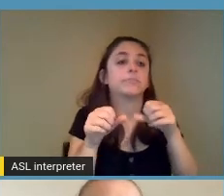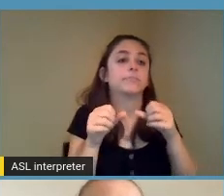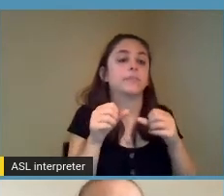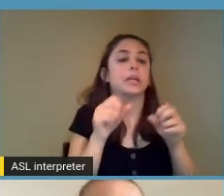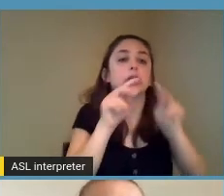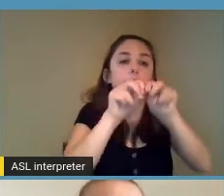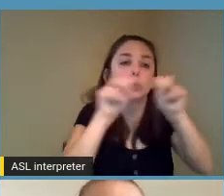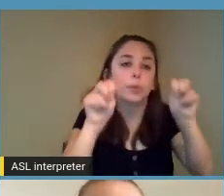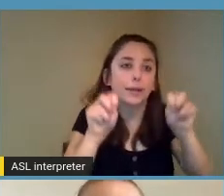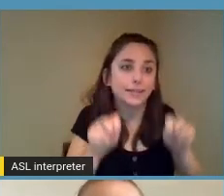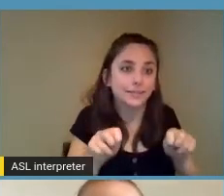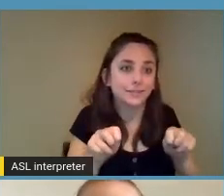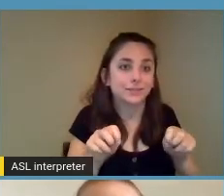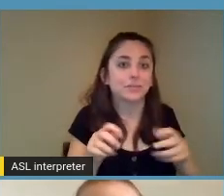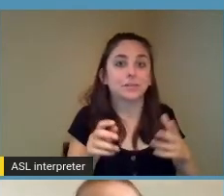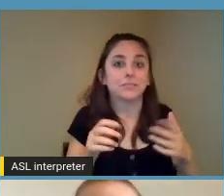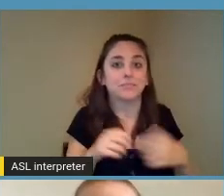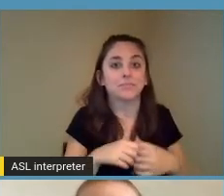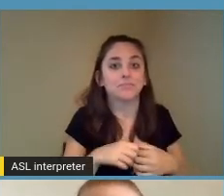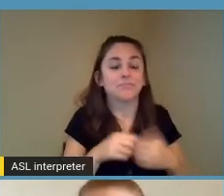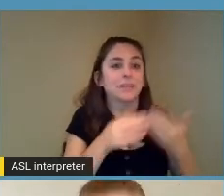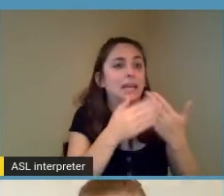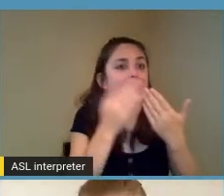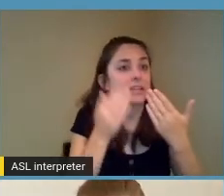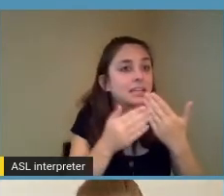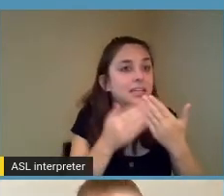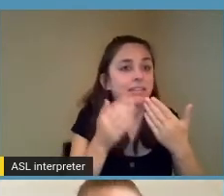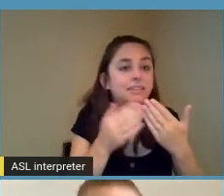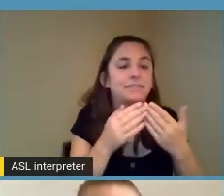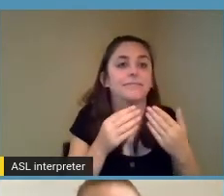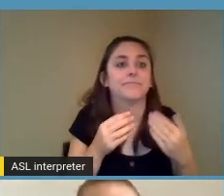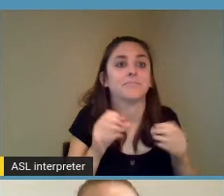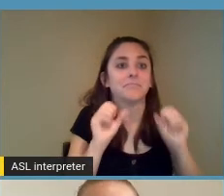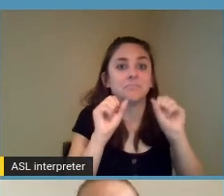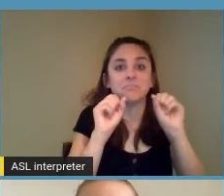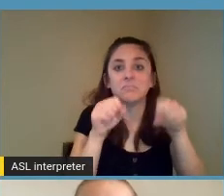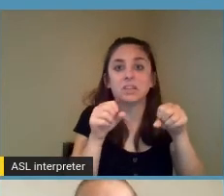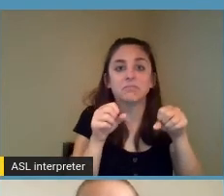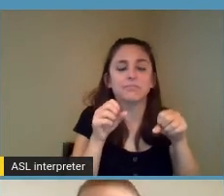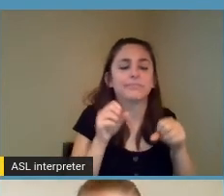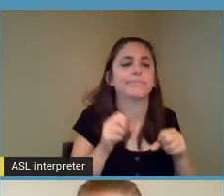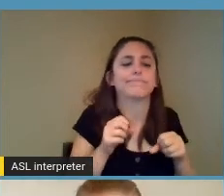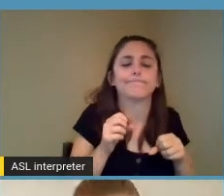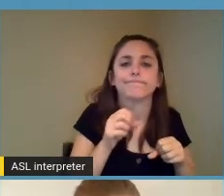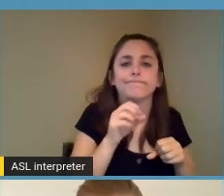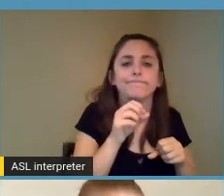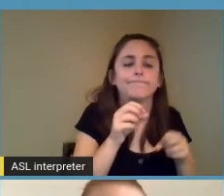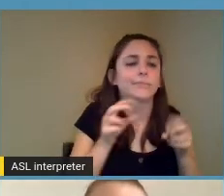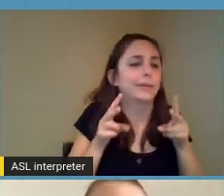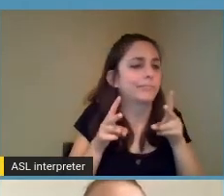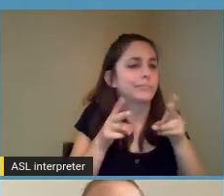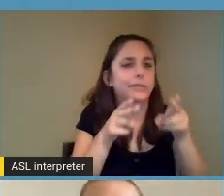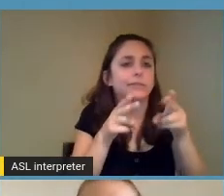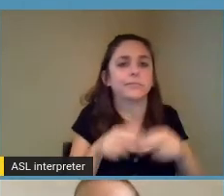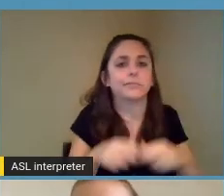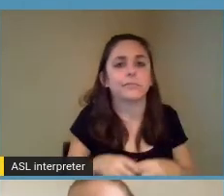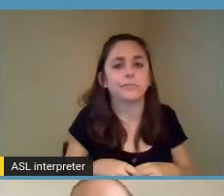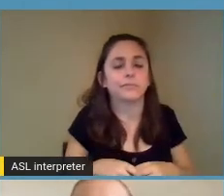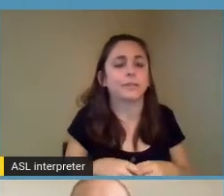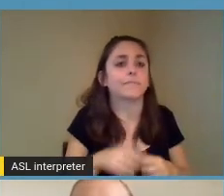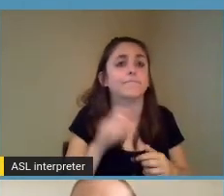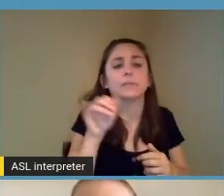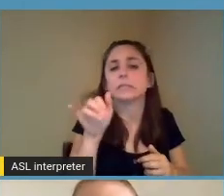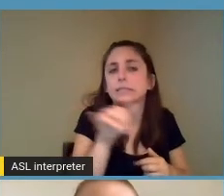can just cut things out as you want just by the same as you would editing text in a Word